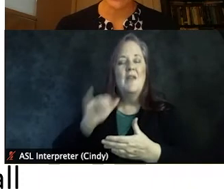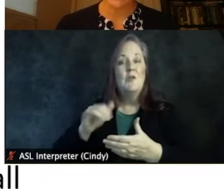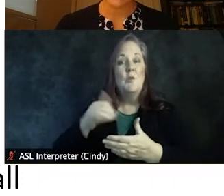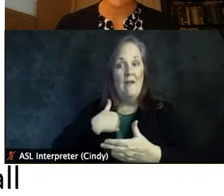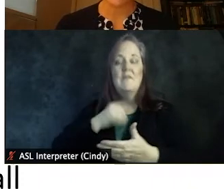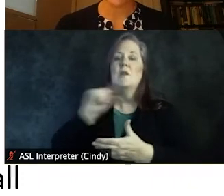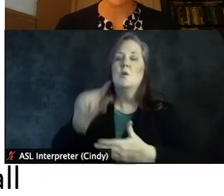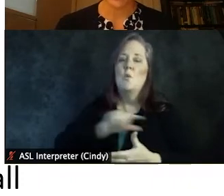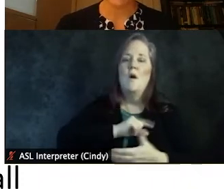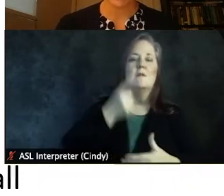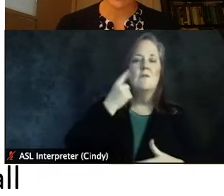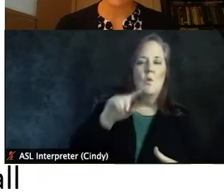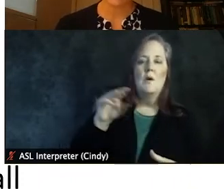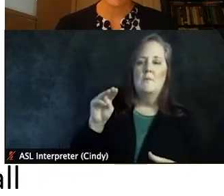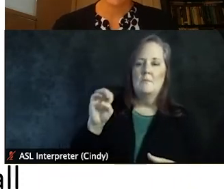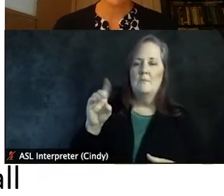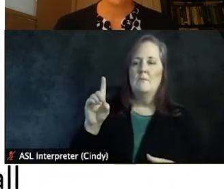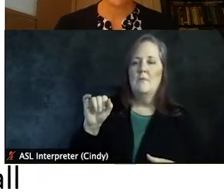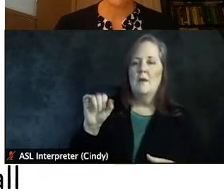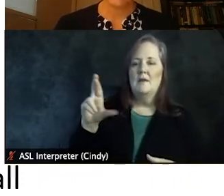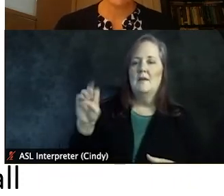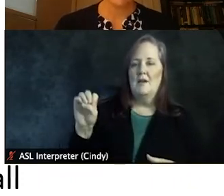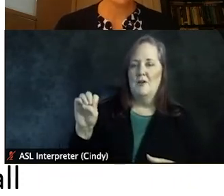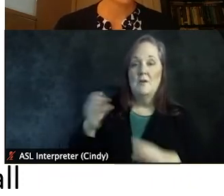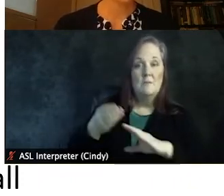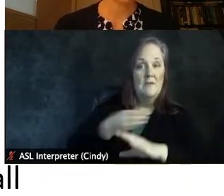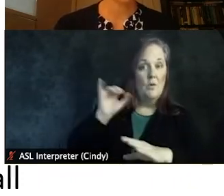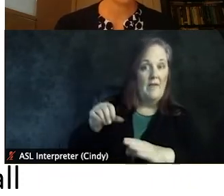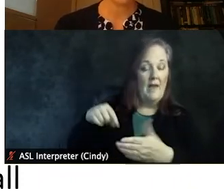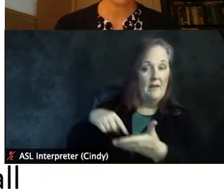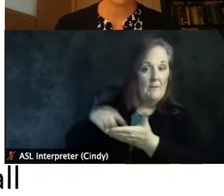as well as private plans. And they may continue current operations